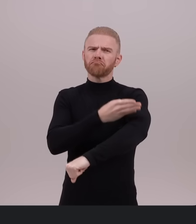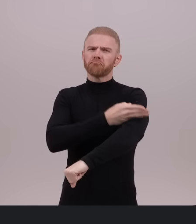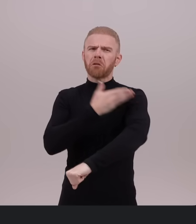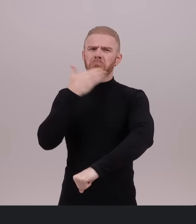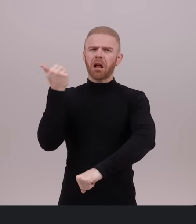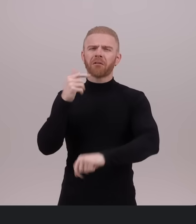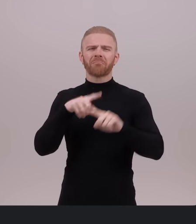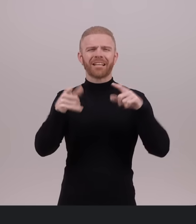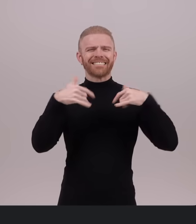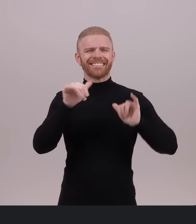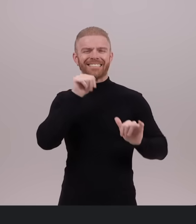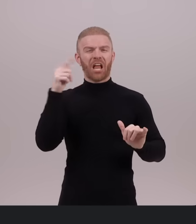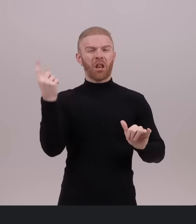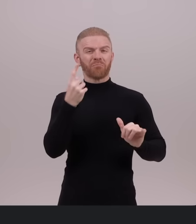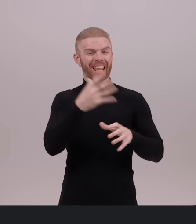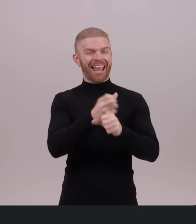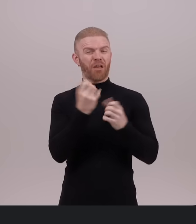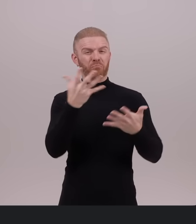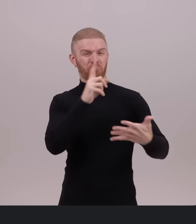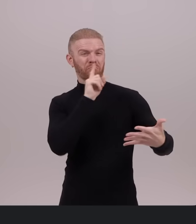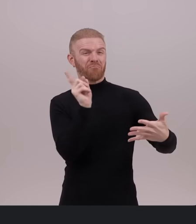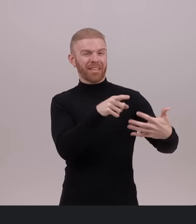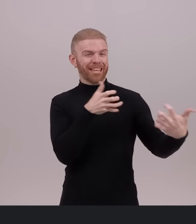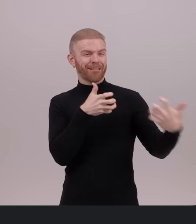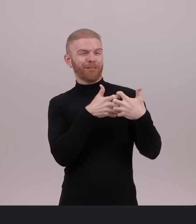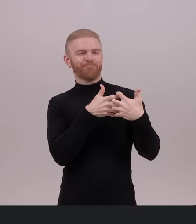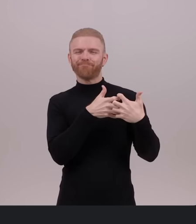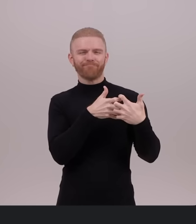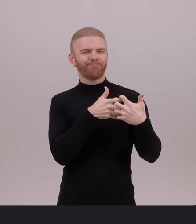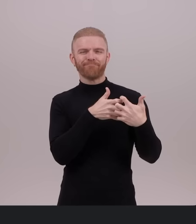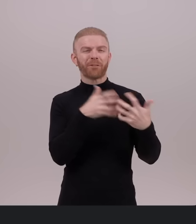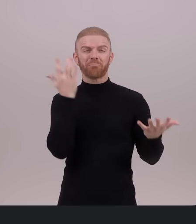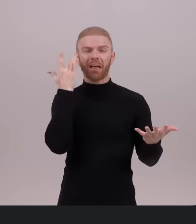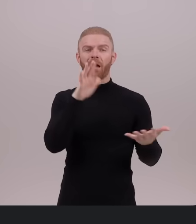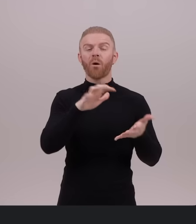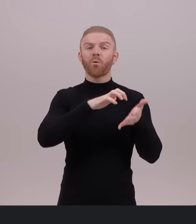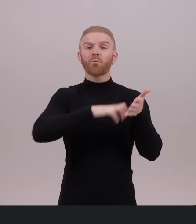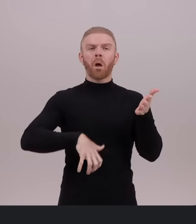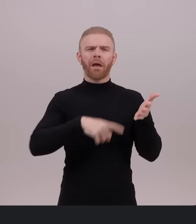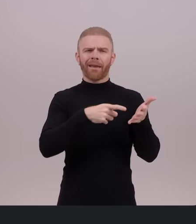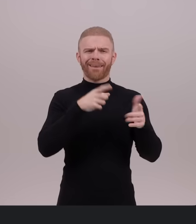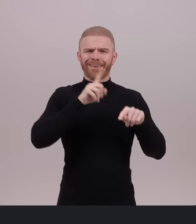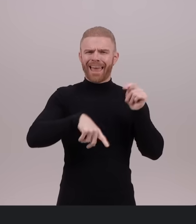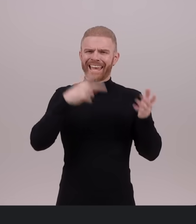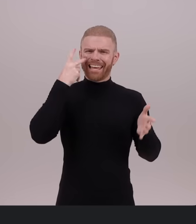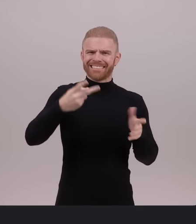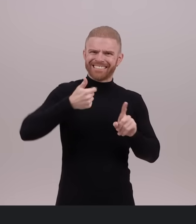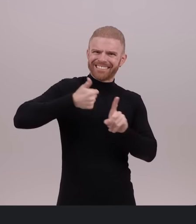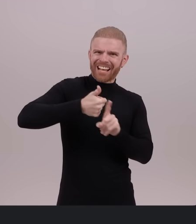get what you prompted for, and that's because your coding agents can't actually see what it's coding.